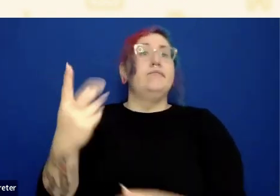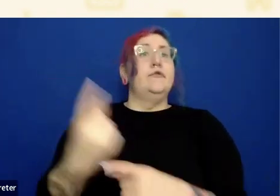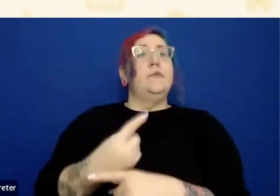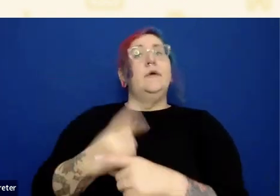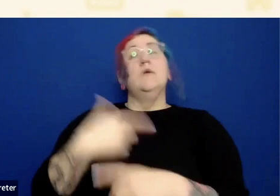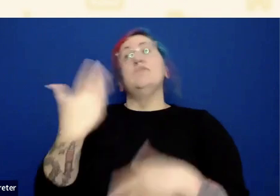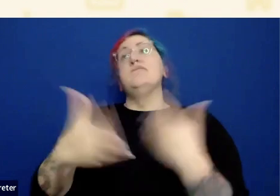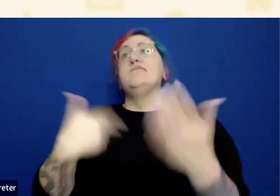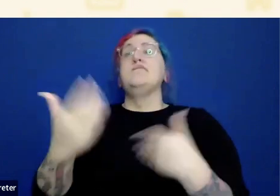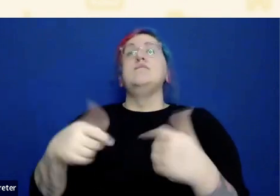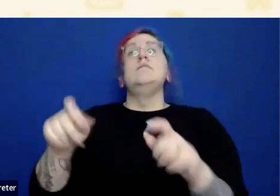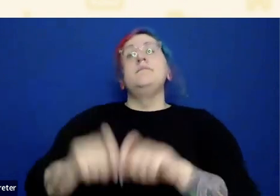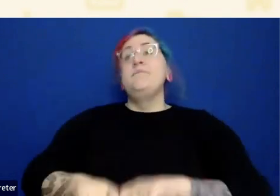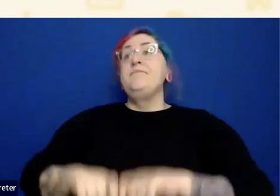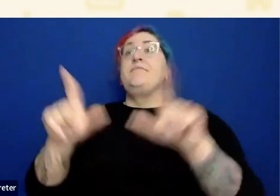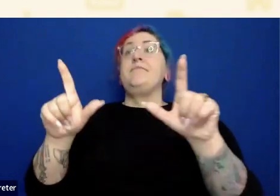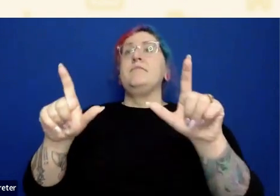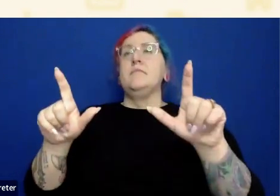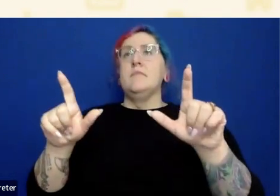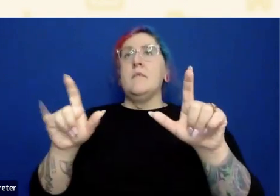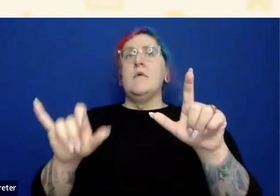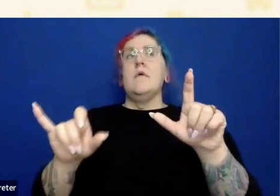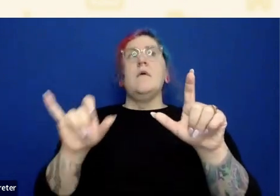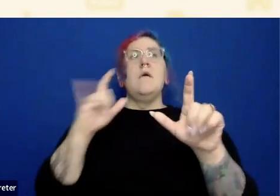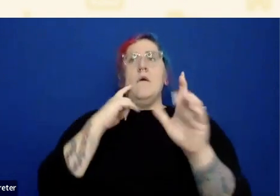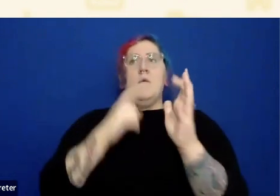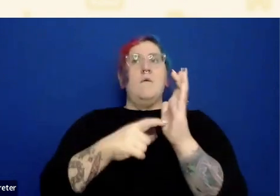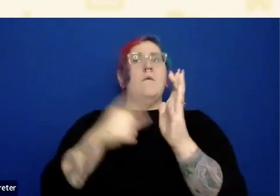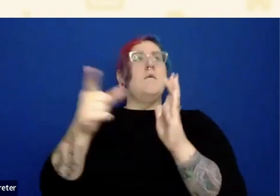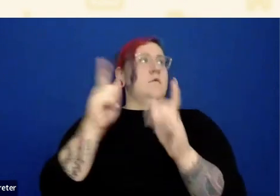and suddenly I'll notice there's been a change to something.